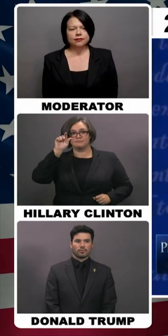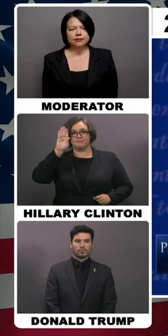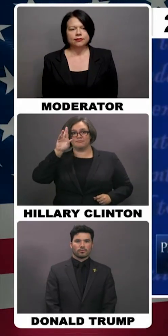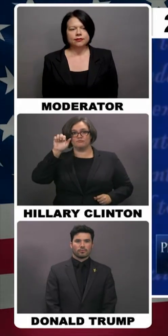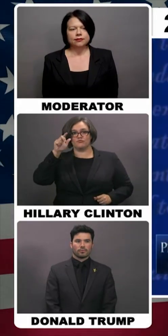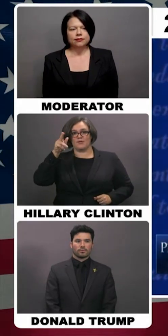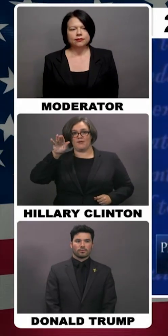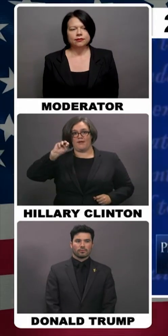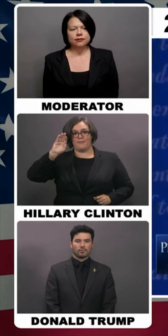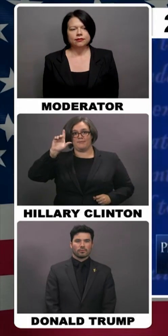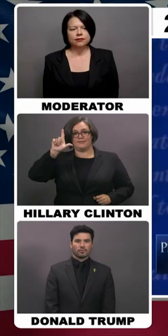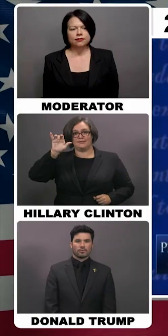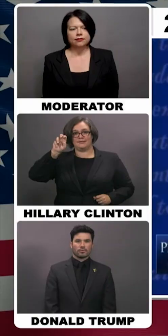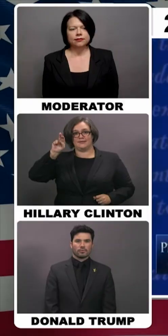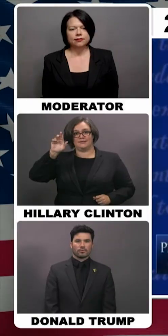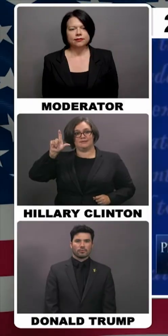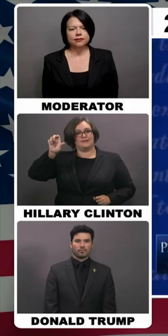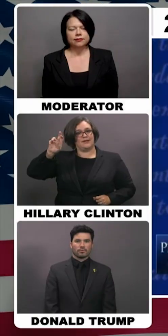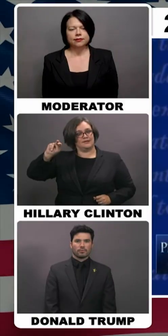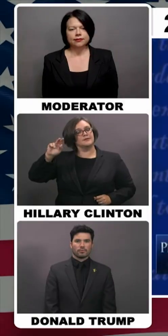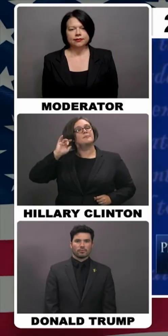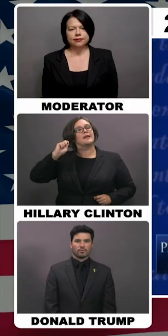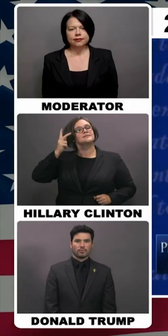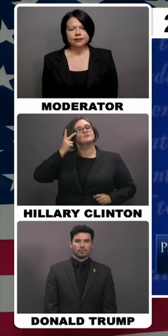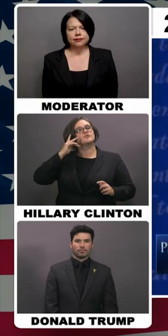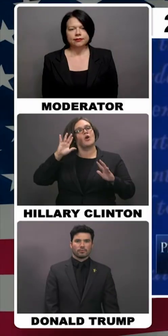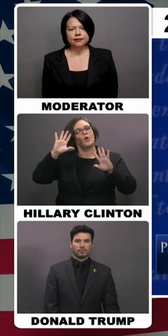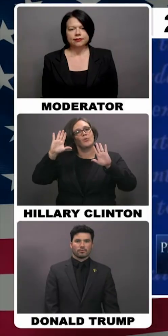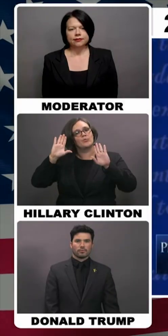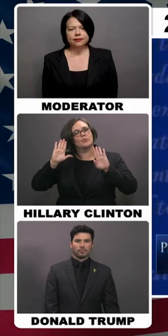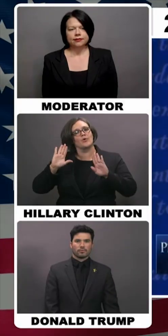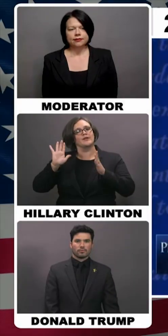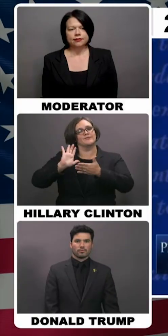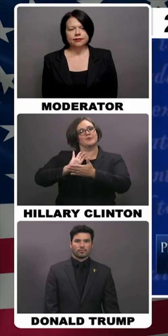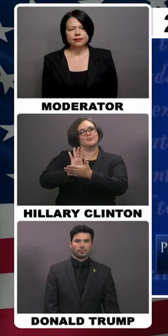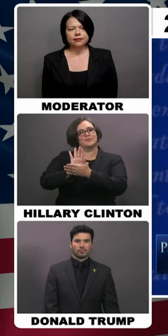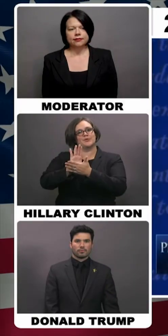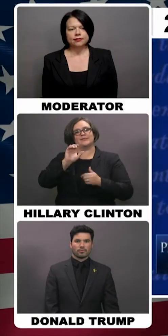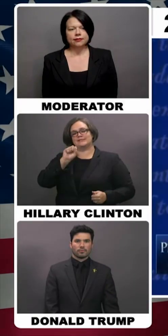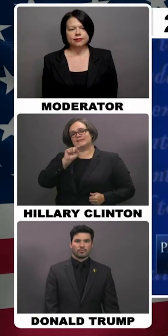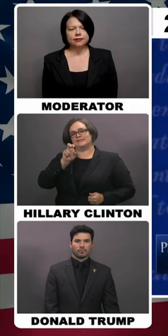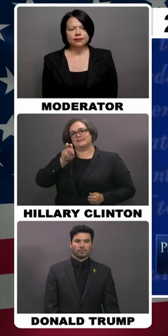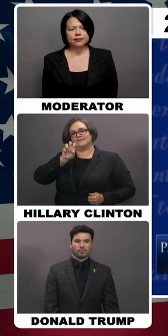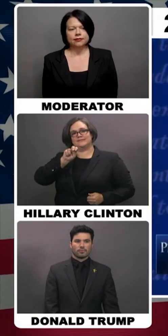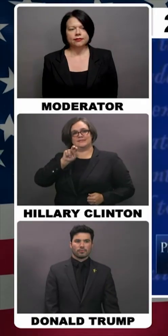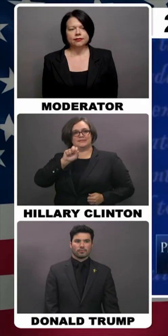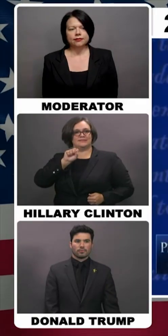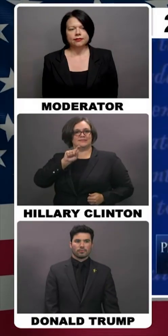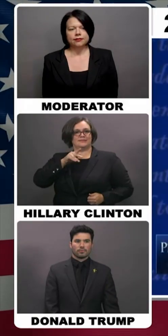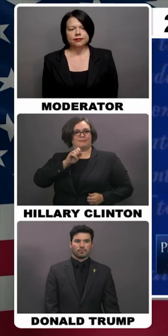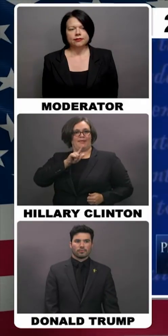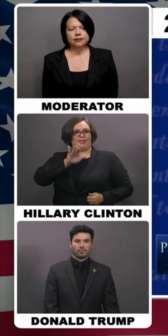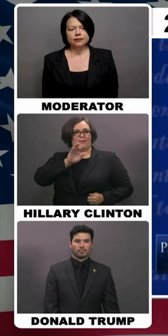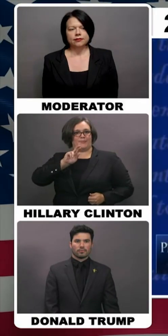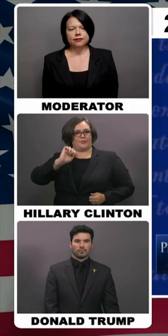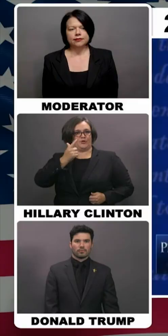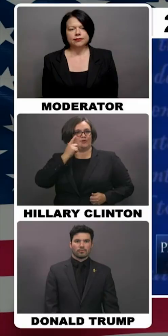after having seen the wonderful Steven Spielberg movie called Lincoln, it was a masterclass